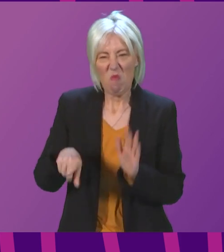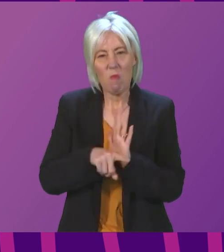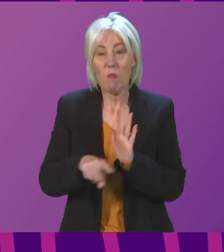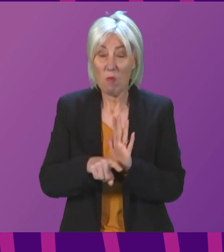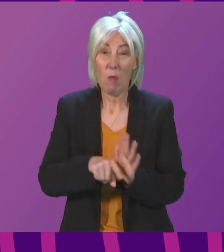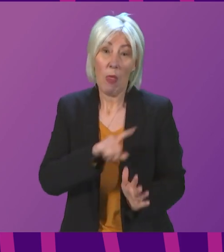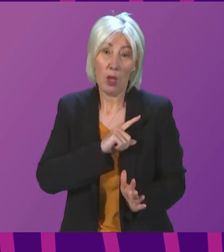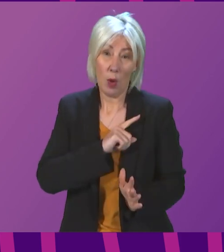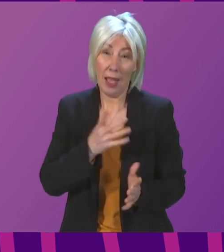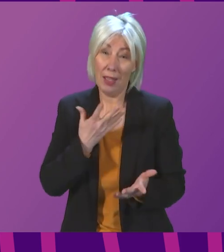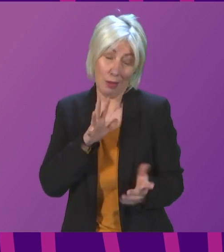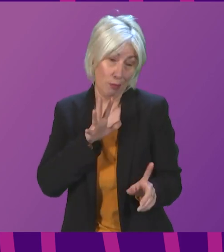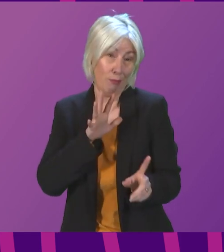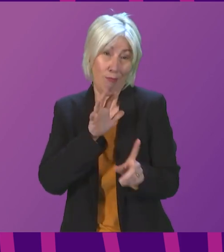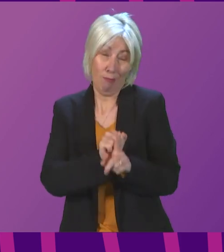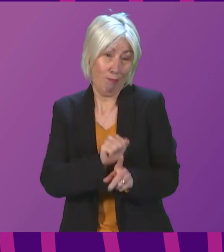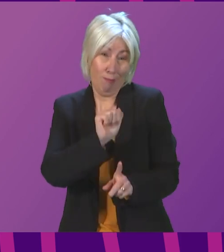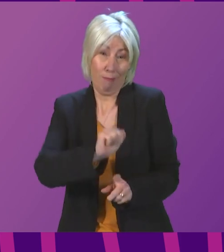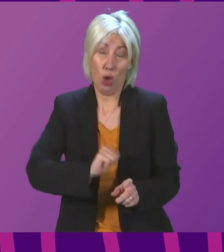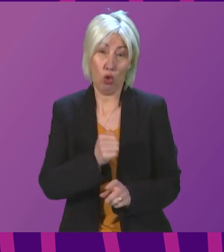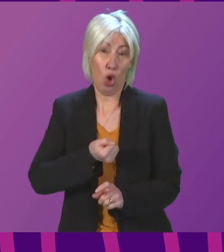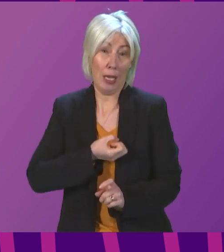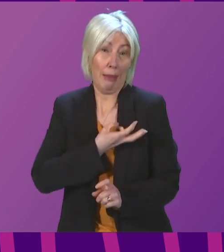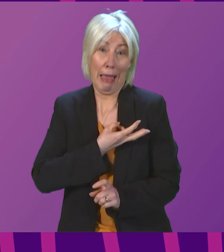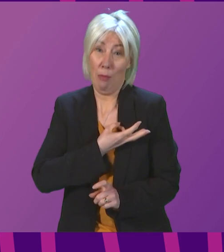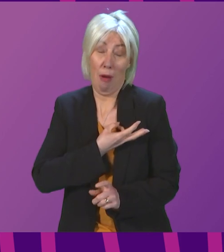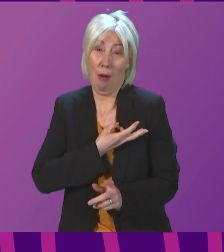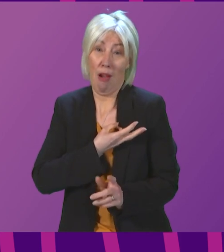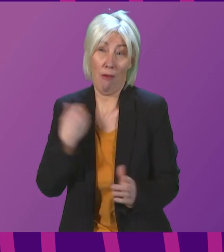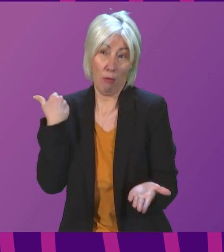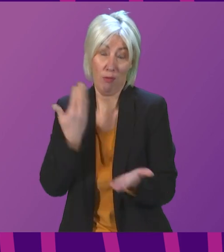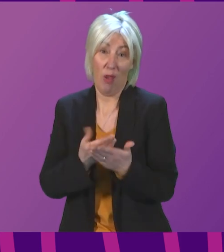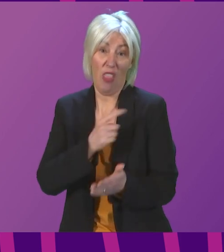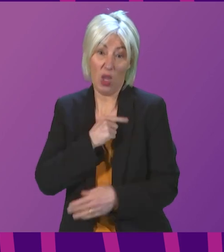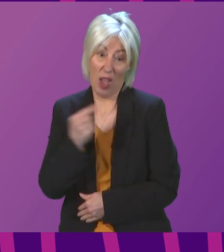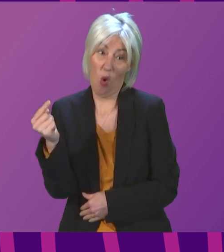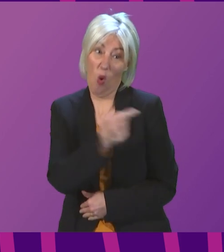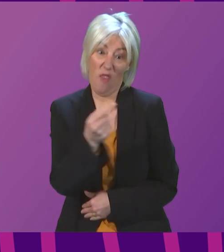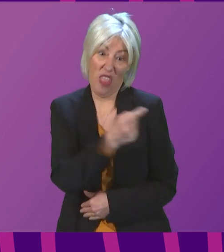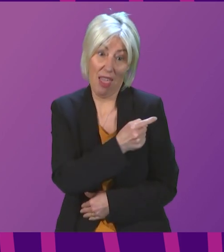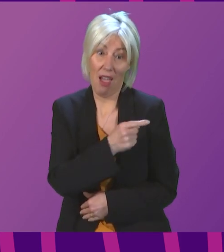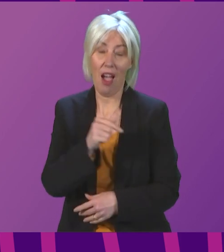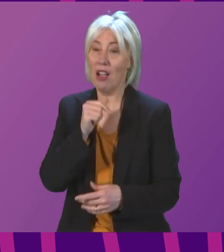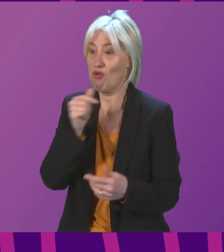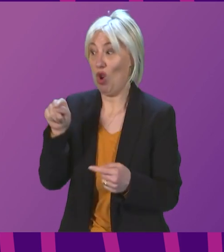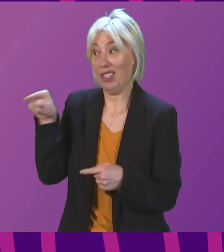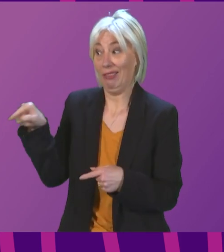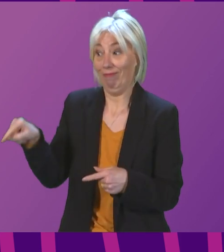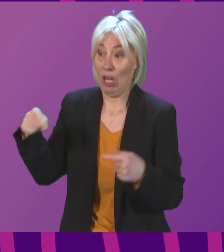That has characterised Scottish Labour for a long time and is why its members are sitting where they are, these days. They are not on the main Opposition benches, and they are certainly not on the Government benches.